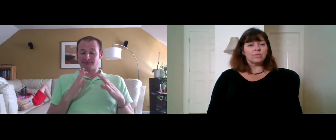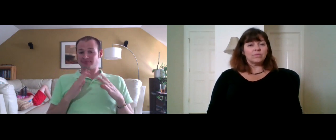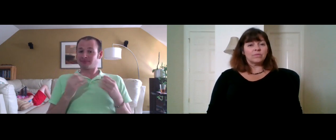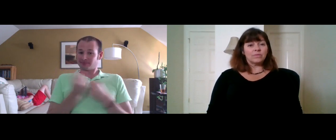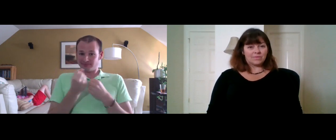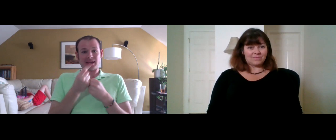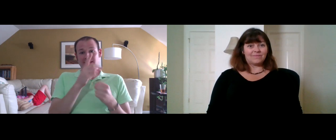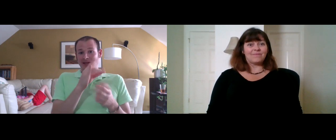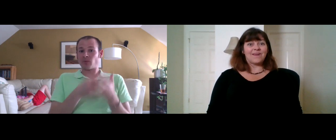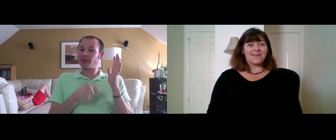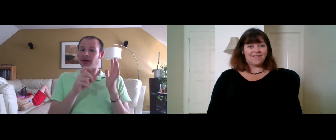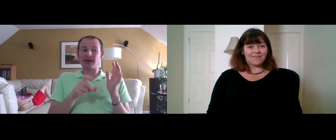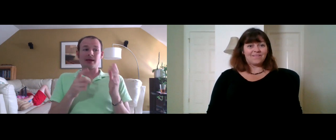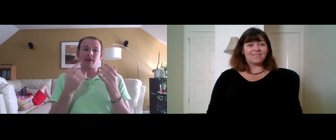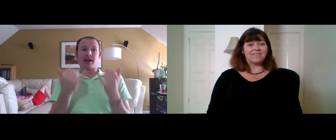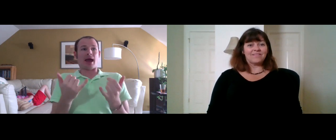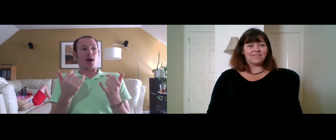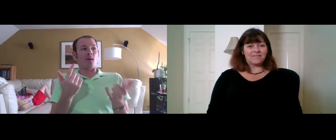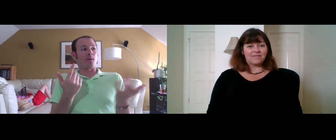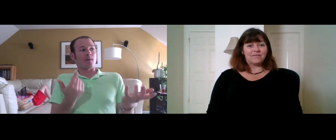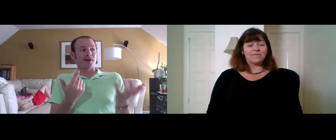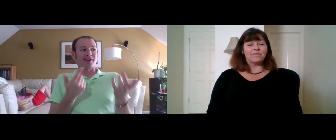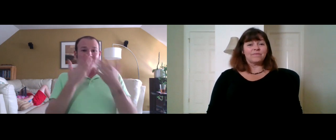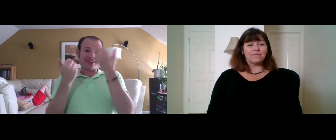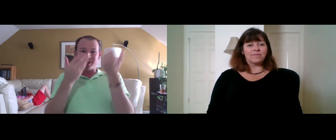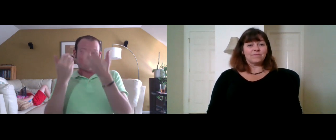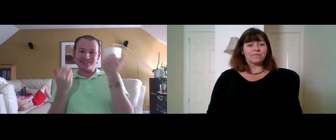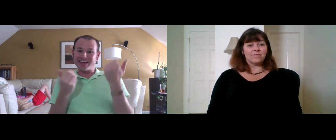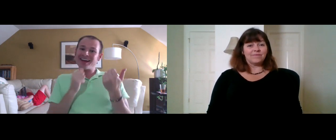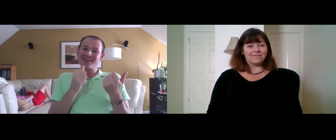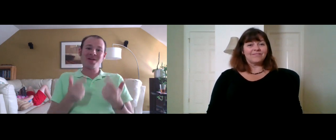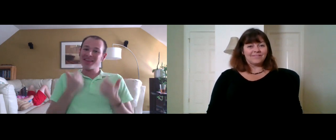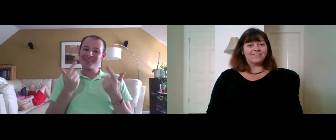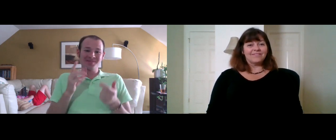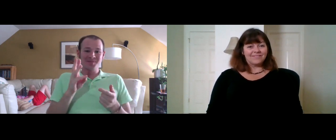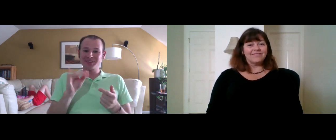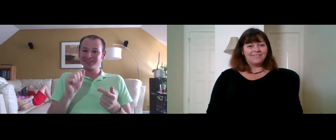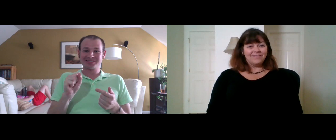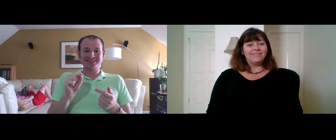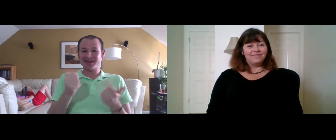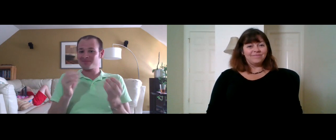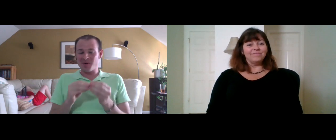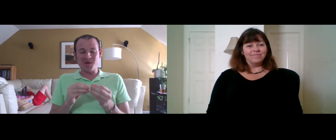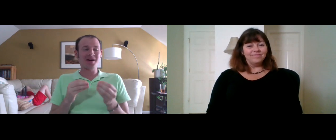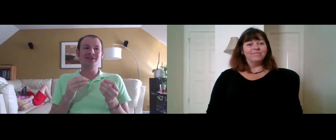Now, looking back, they did what they could to support us Now they've forgotten a lot of sign